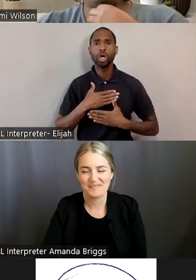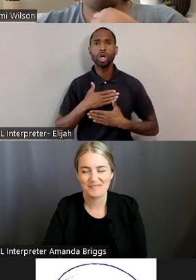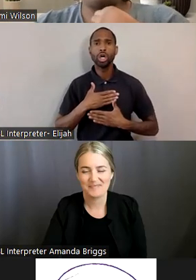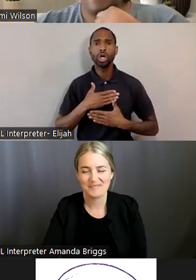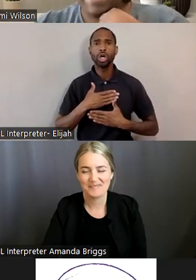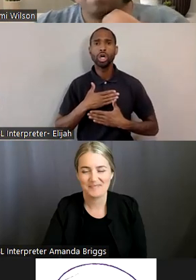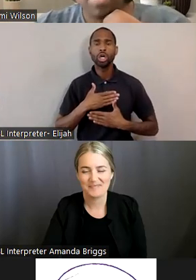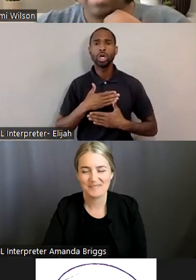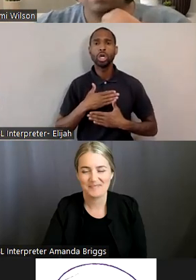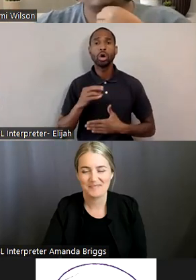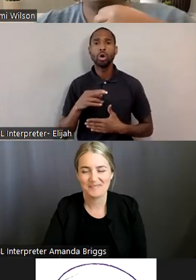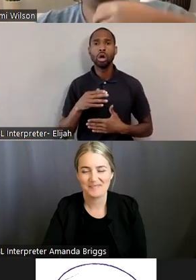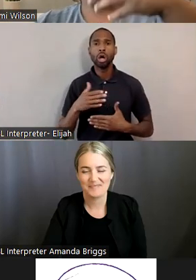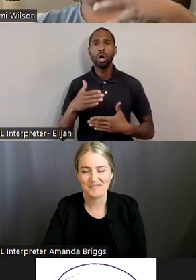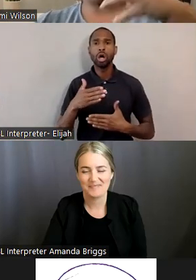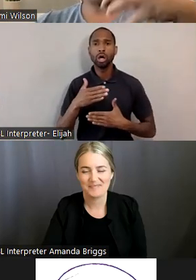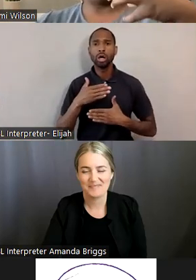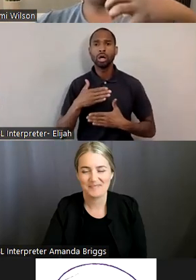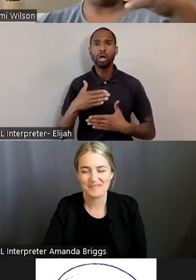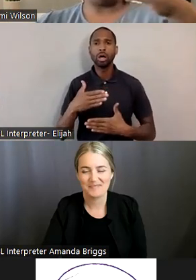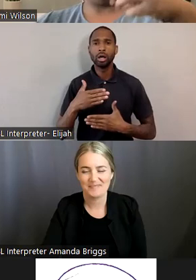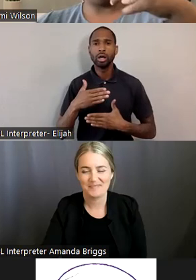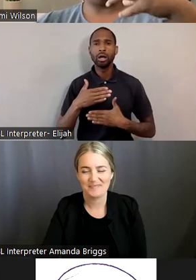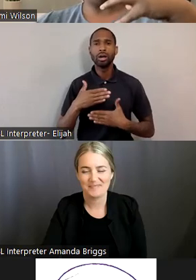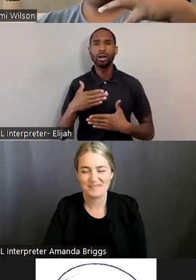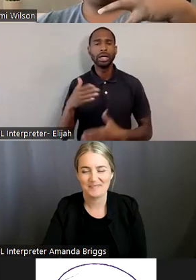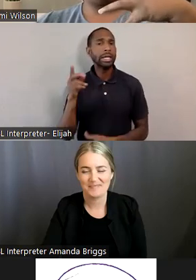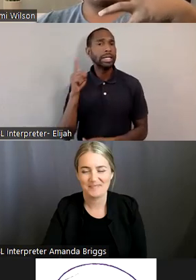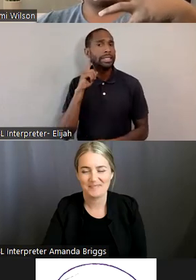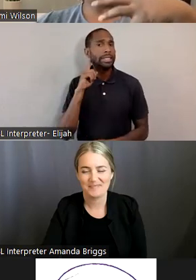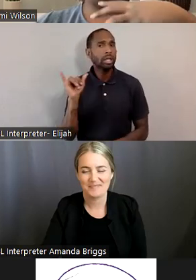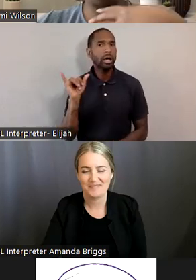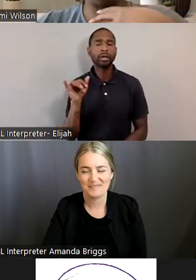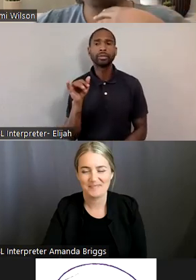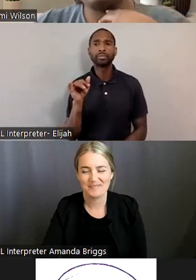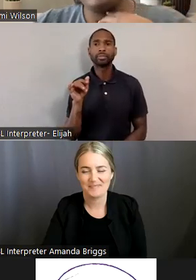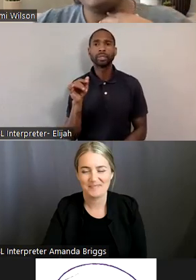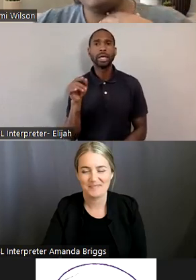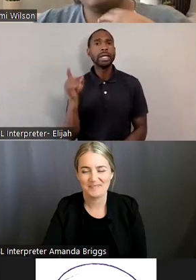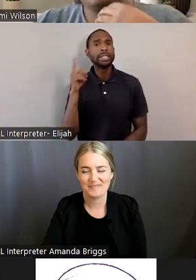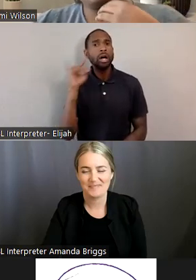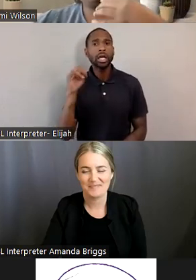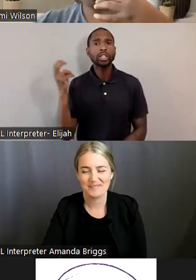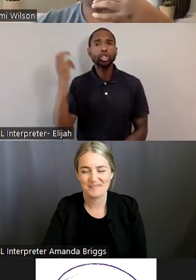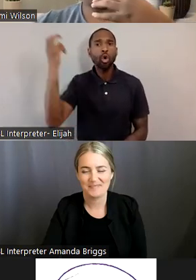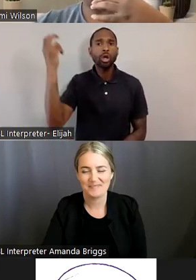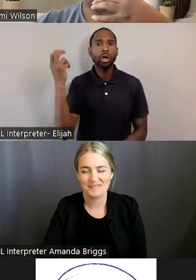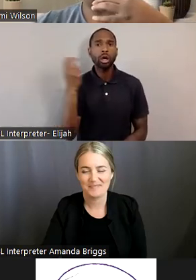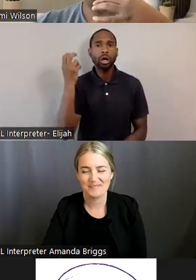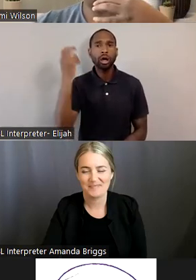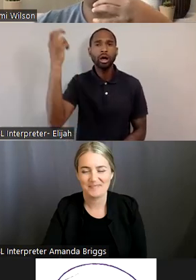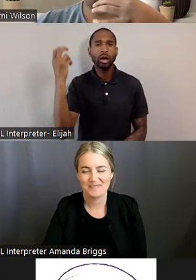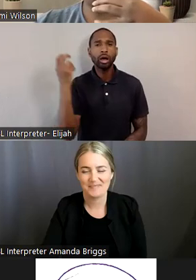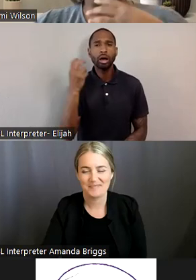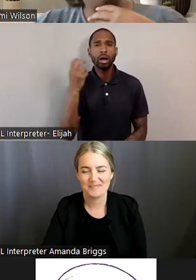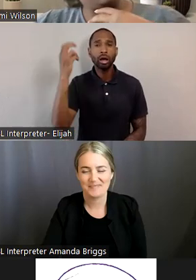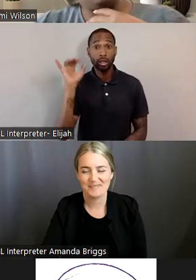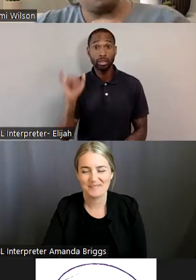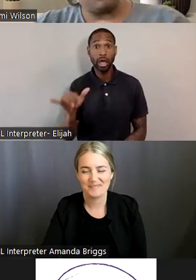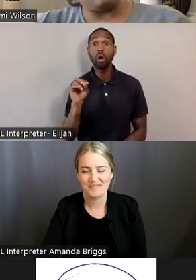Or even ragged breaths, where it sounds like they're almost snoring, or it could be a choking